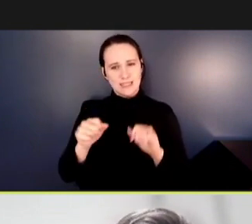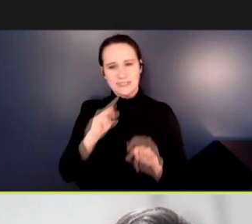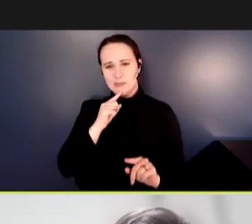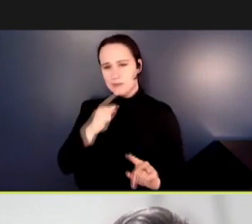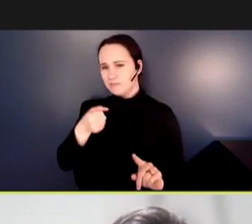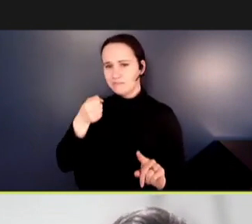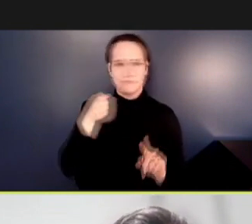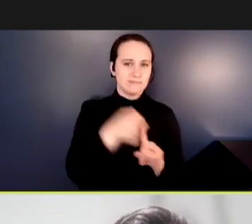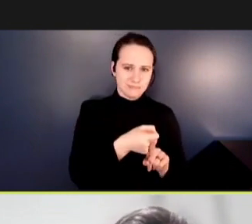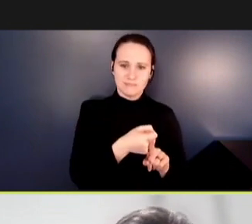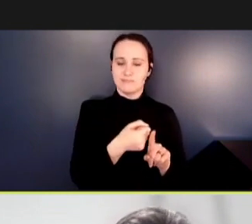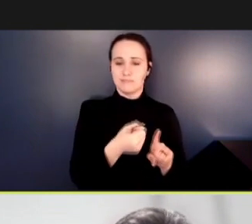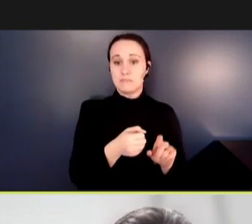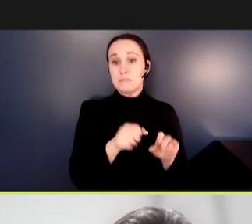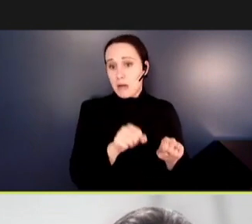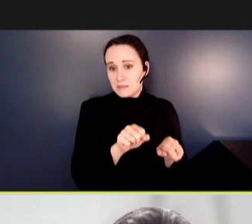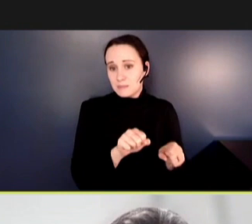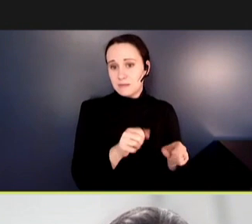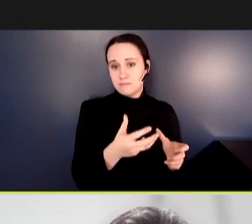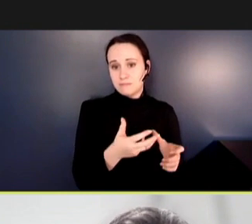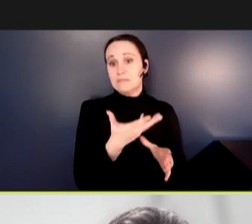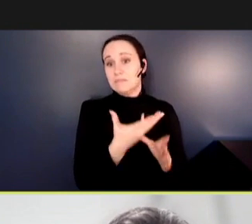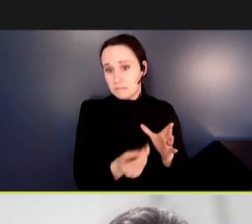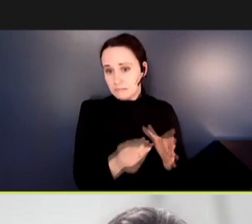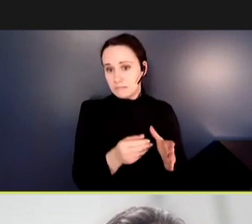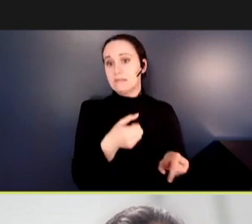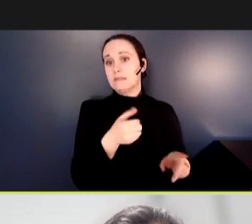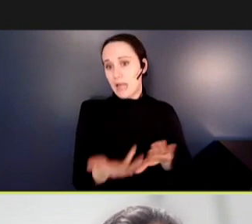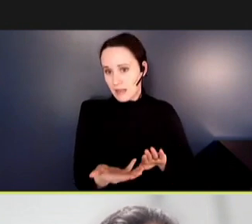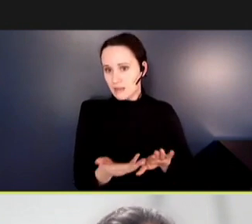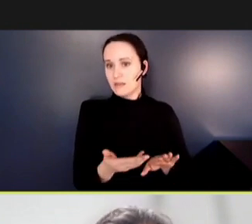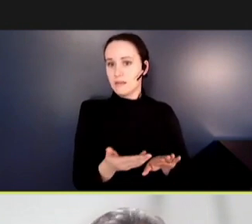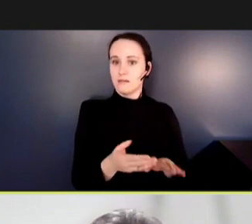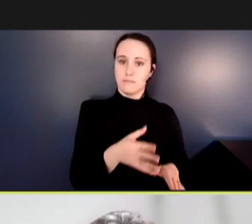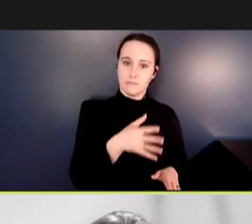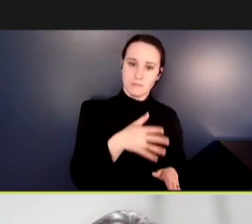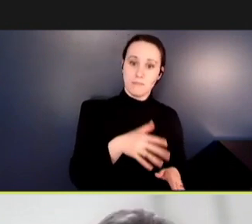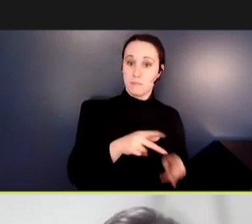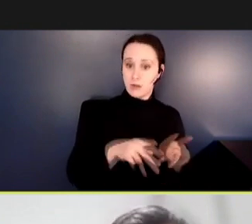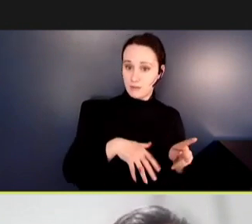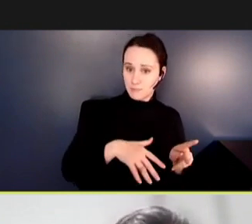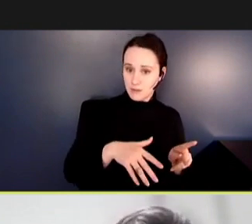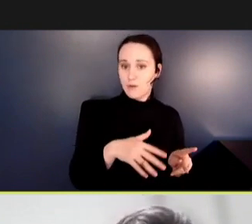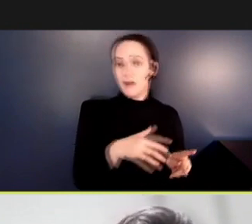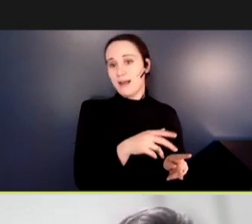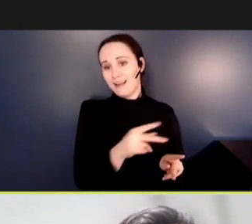and even mortality in pregnant individuals and their babies and the availability of vaccines,